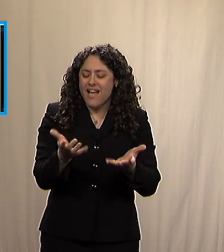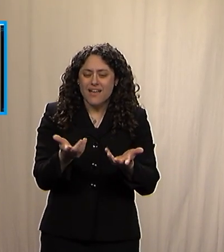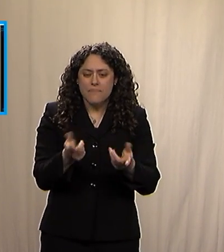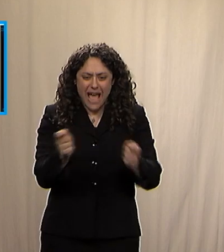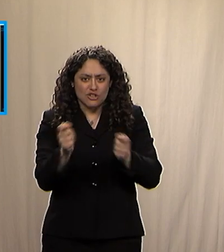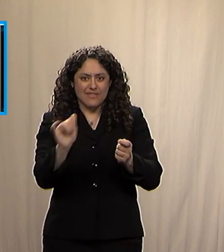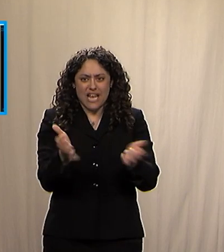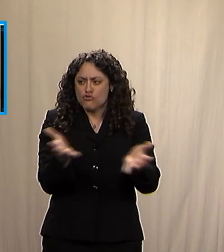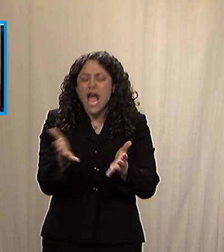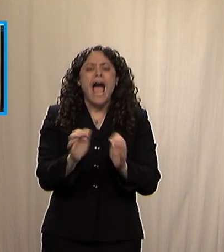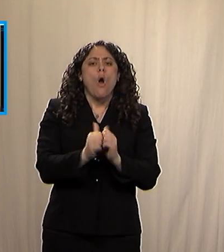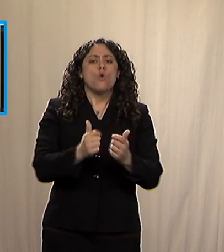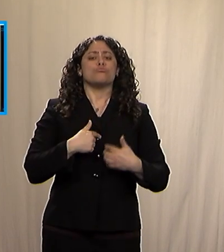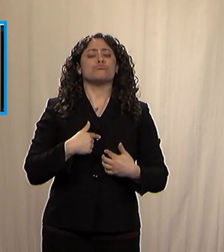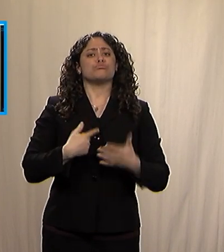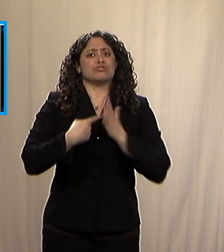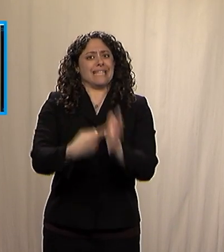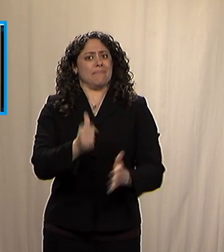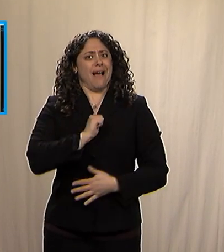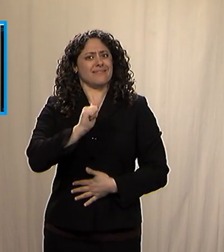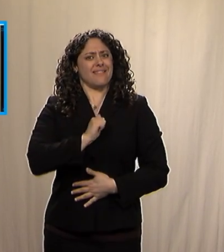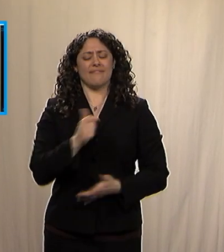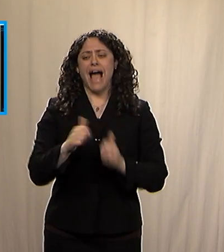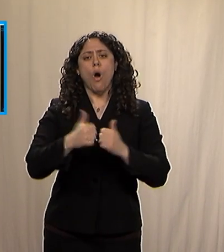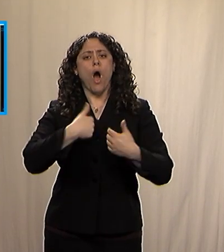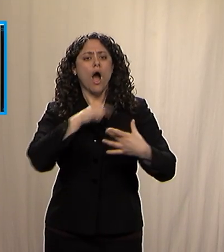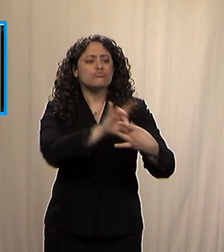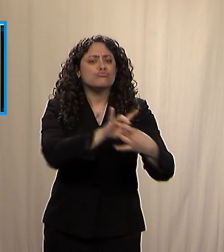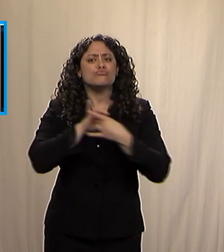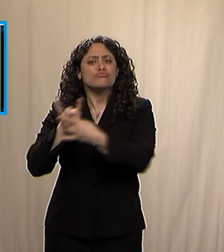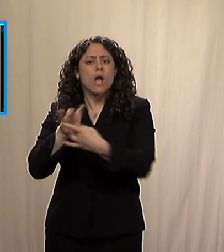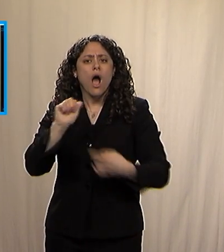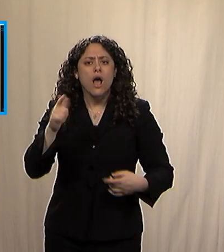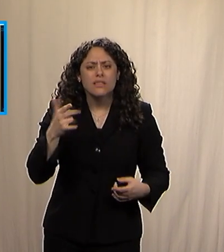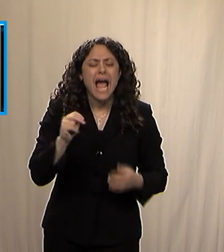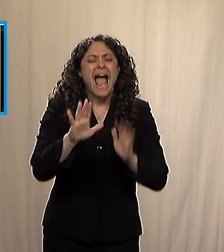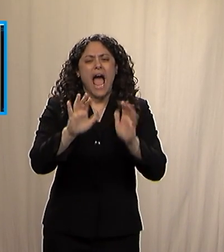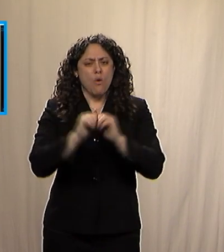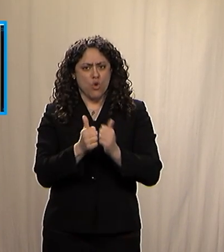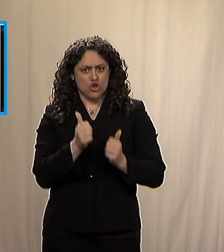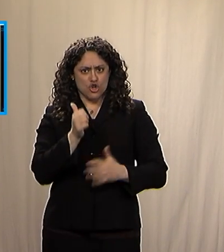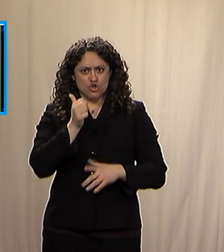Having people analyze what their own default baseline is,